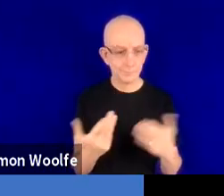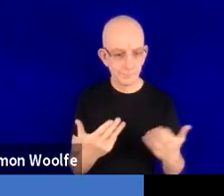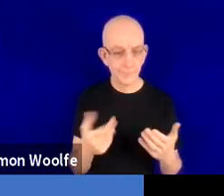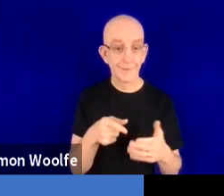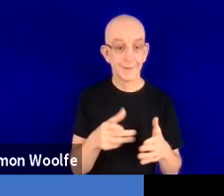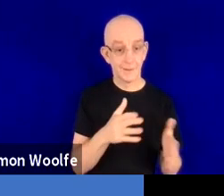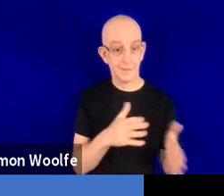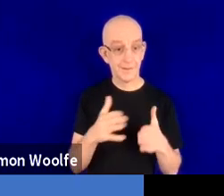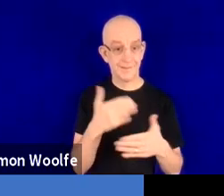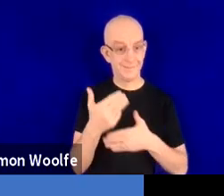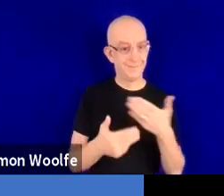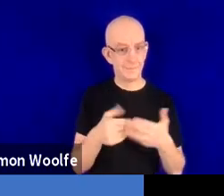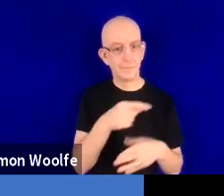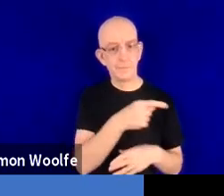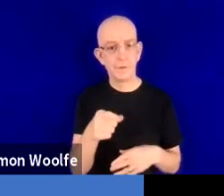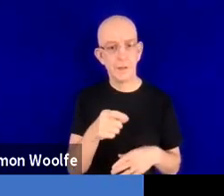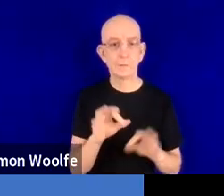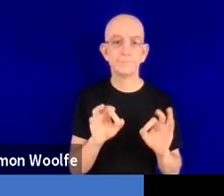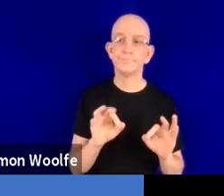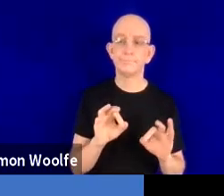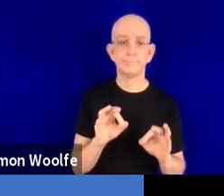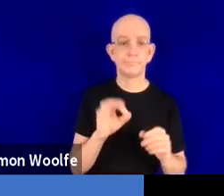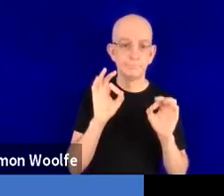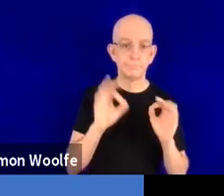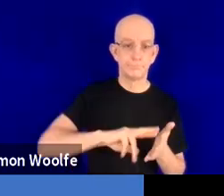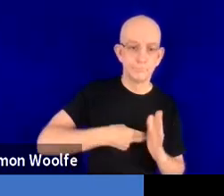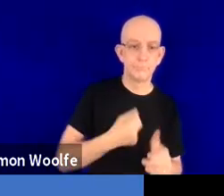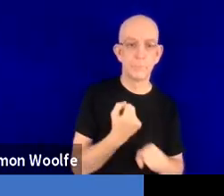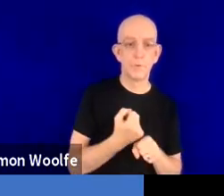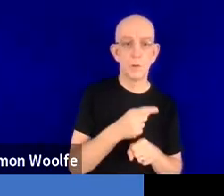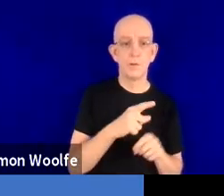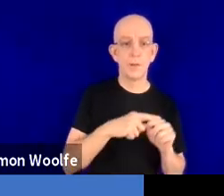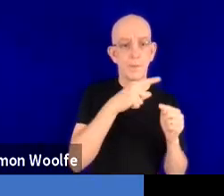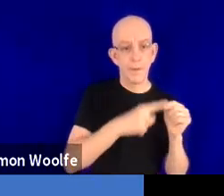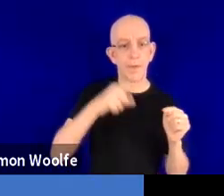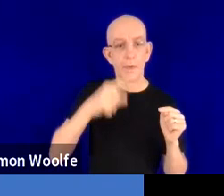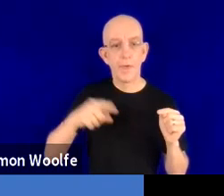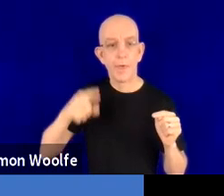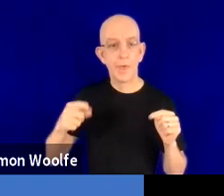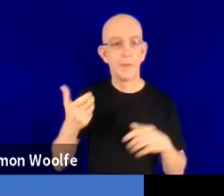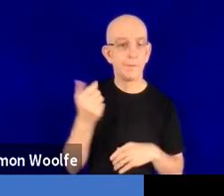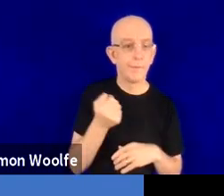these have the potential to be very relevant And we see some indications in a few countries that person with disabilities were reached